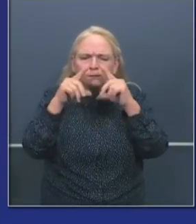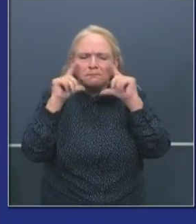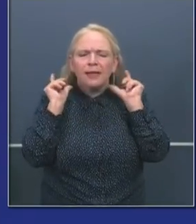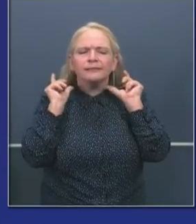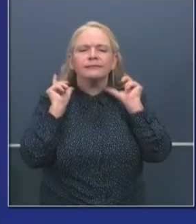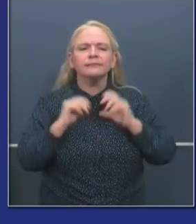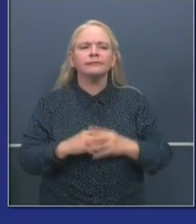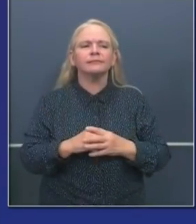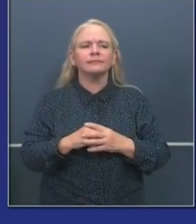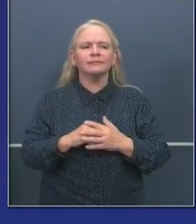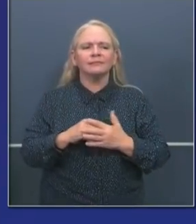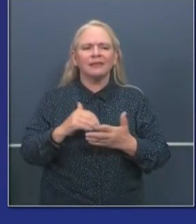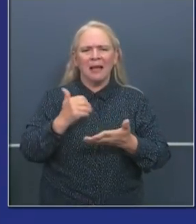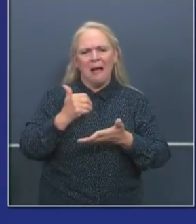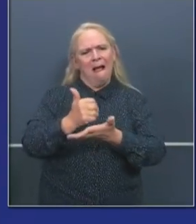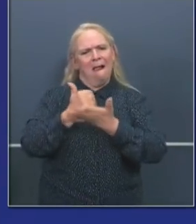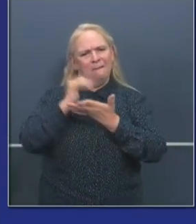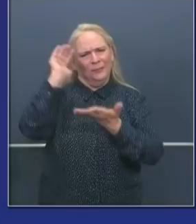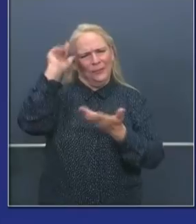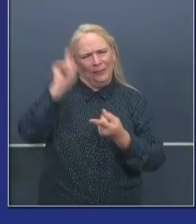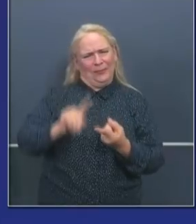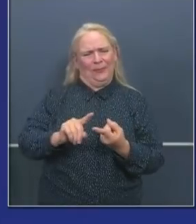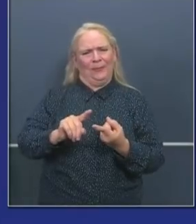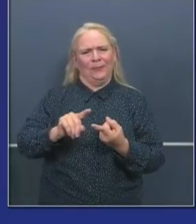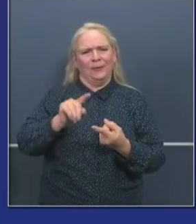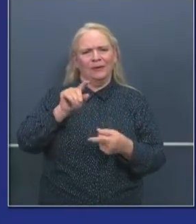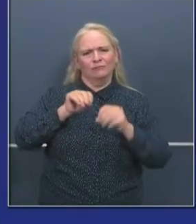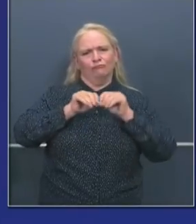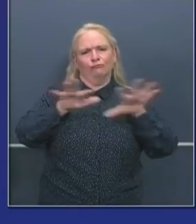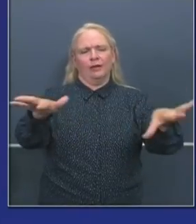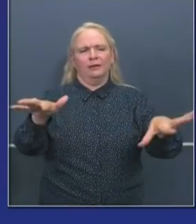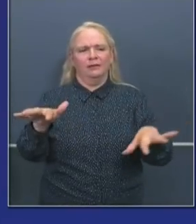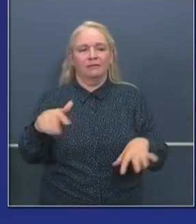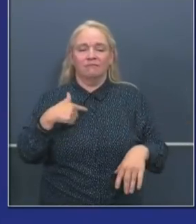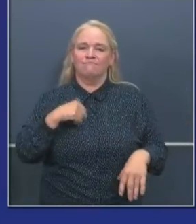IMPACTFUL TO ENCOURAGE PEOPLE TO WEAR MASKS AND MITIGATE THE